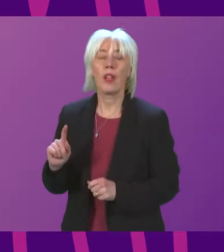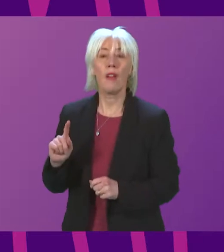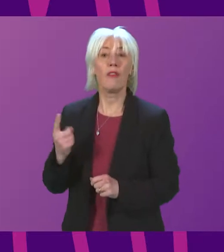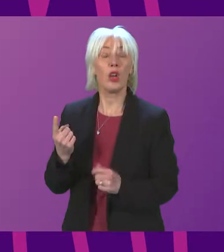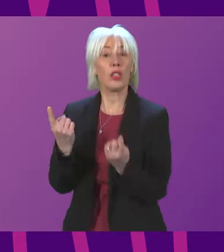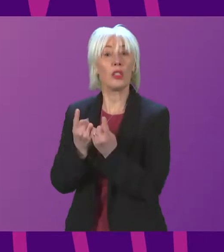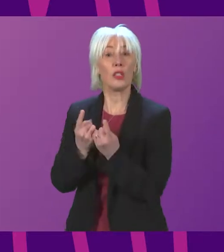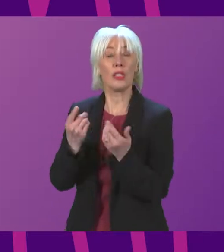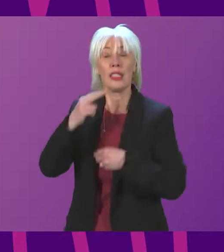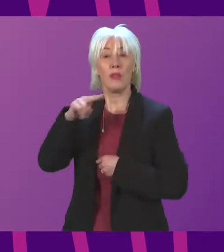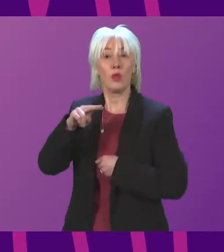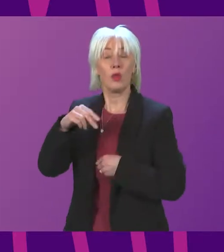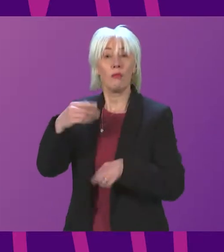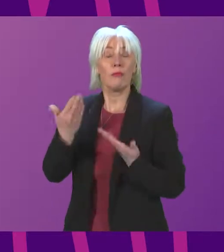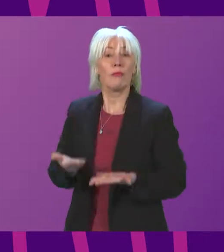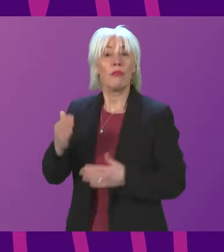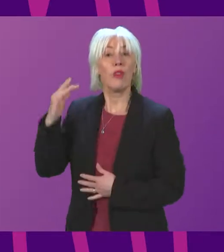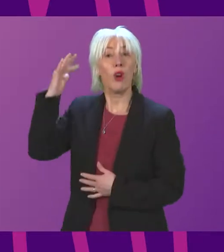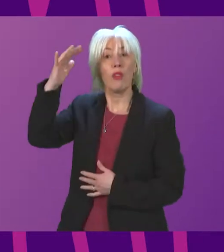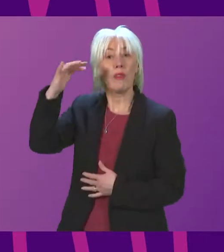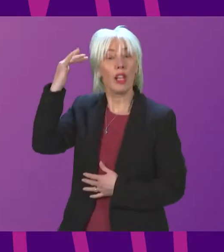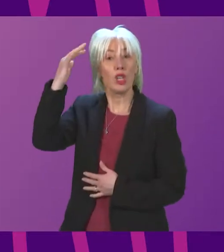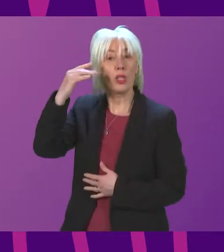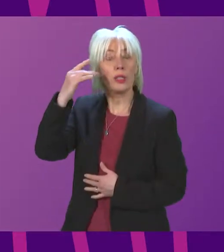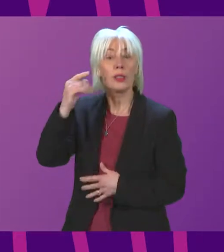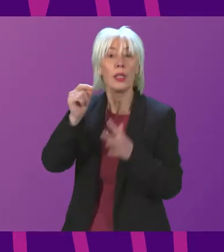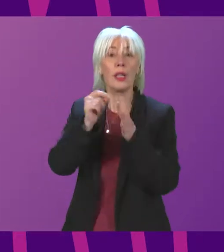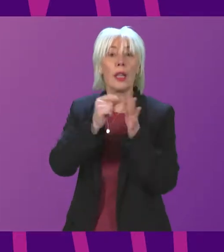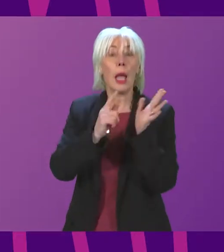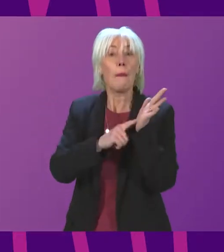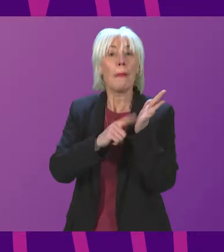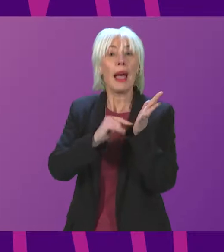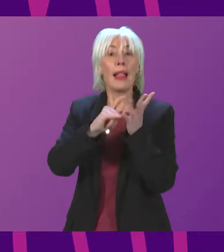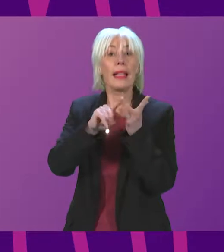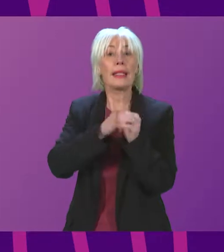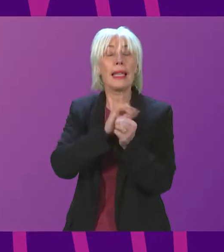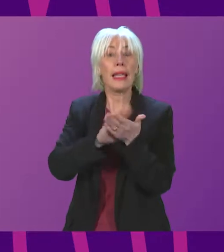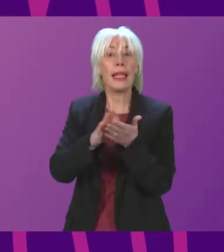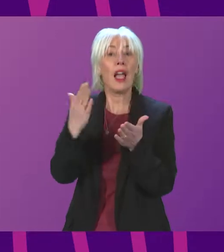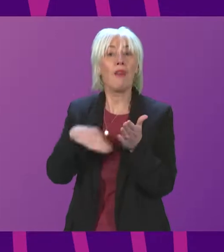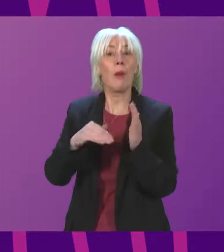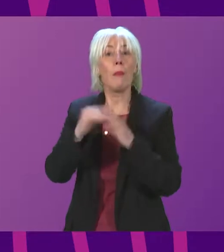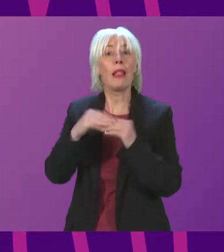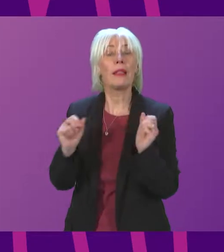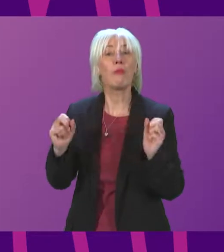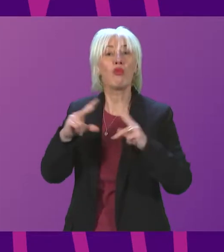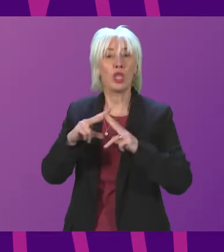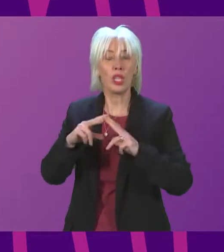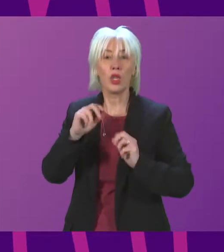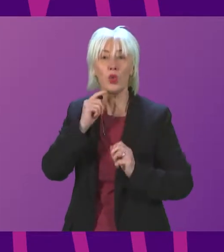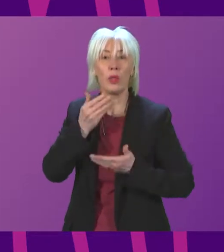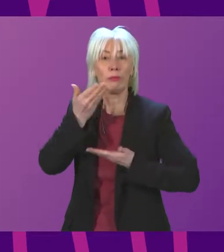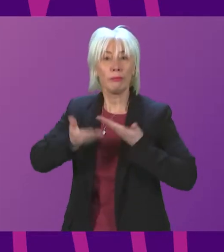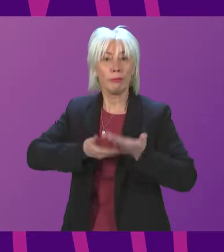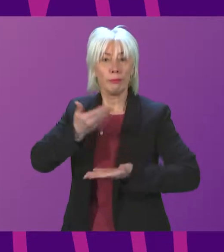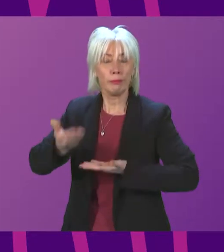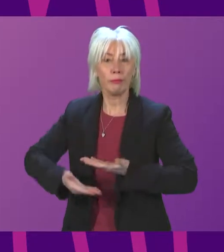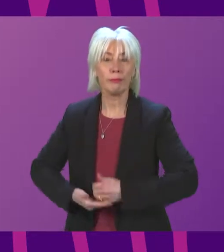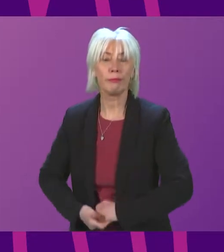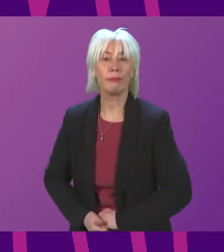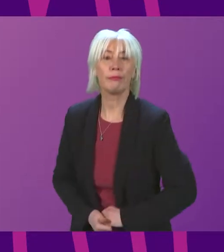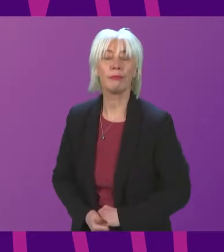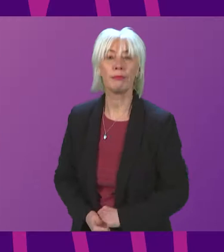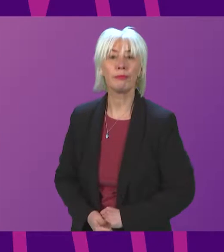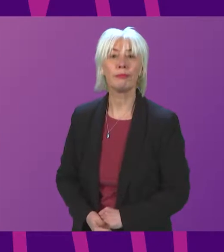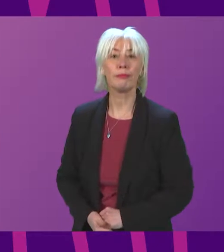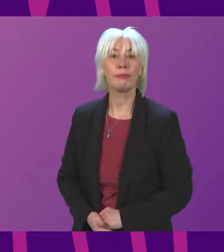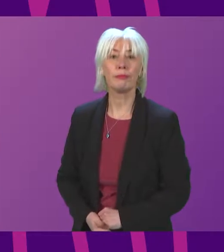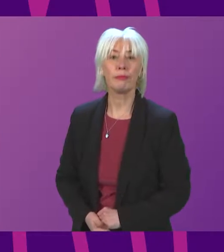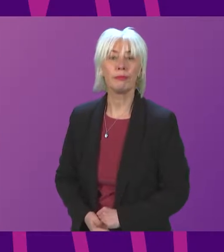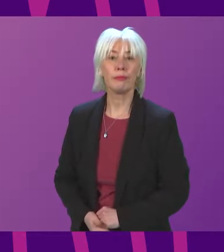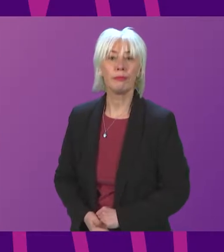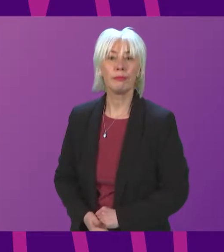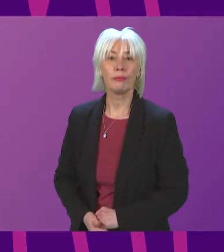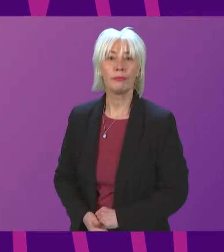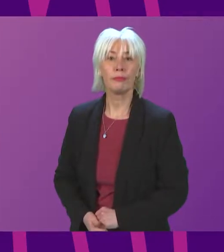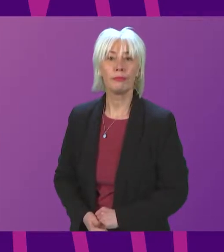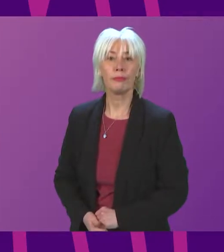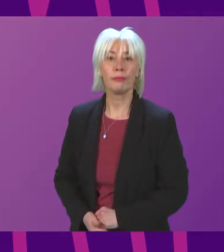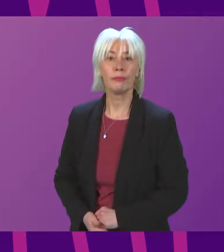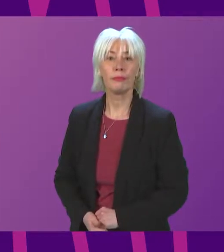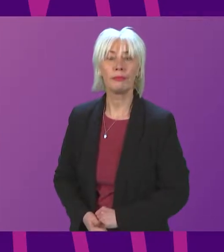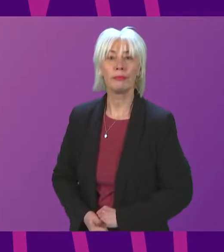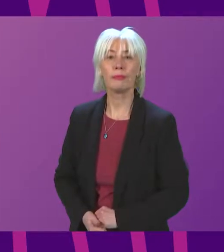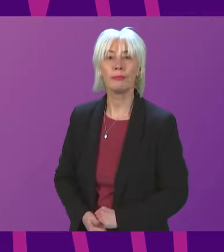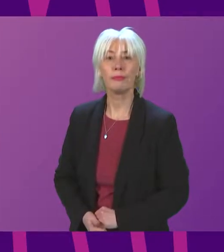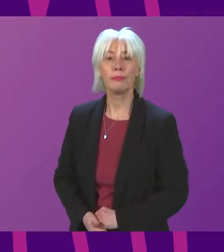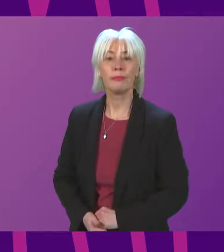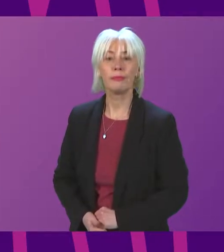Our time for reflection leader today is Pall Singh, project director, Building Bridges.